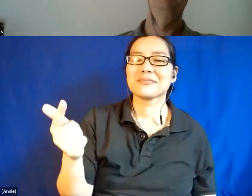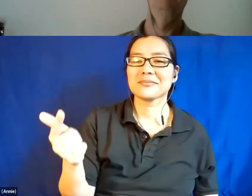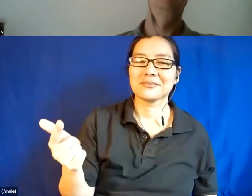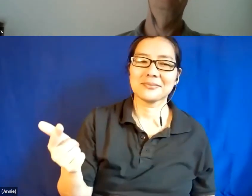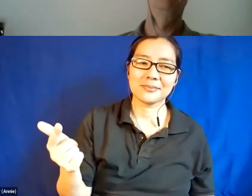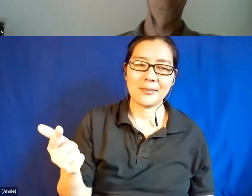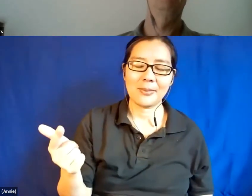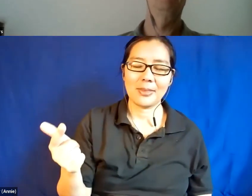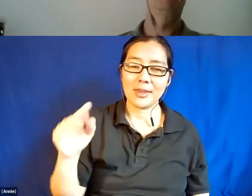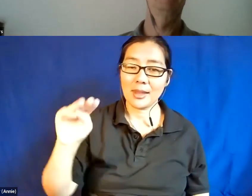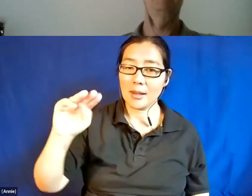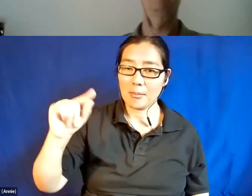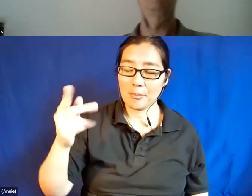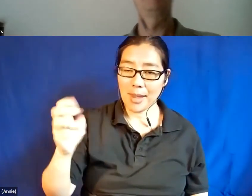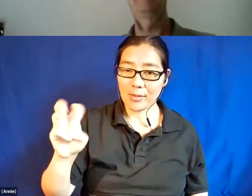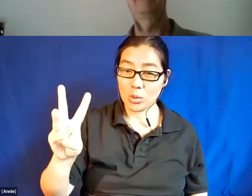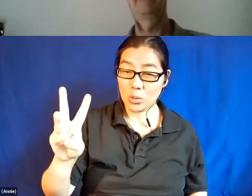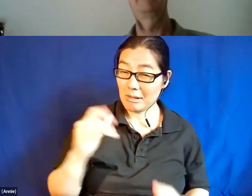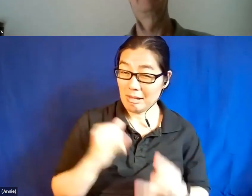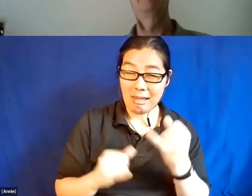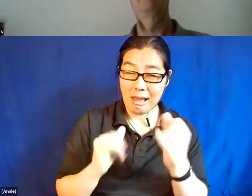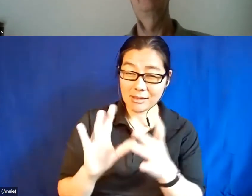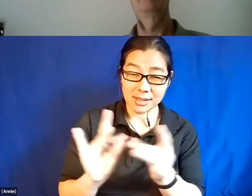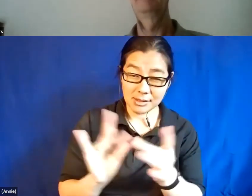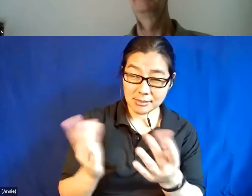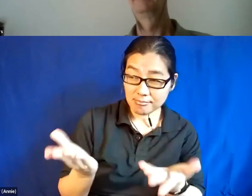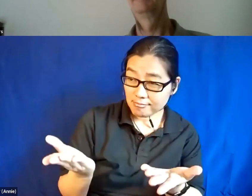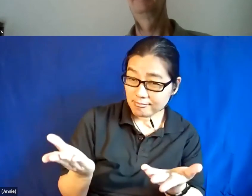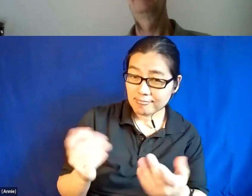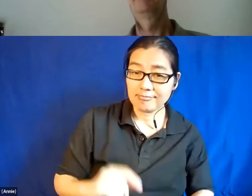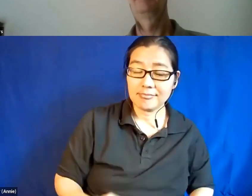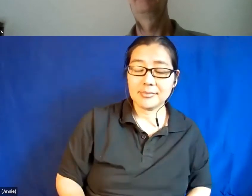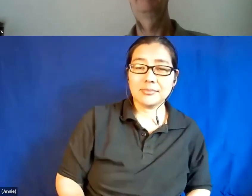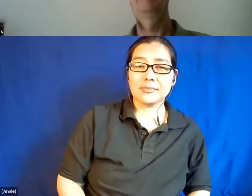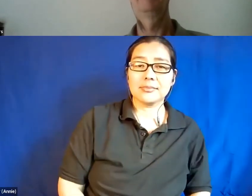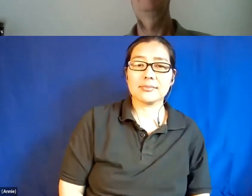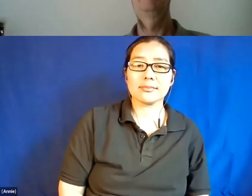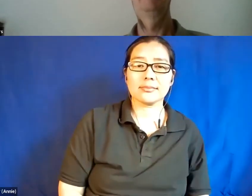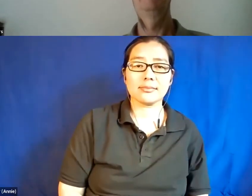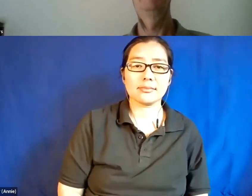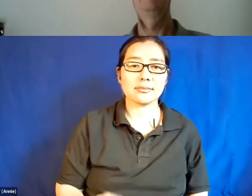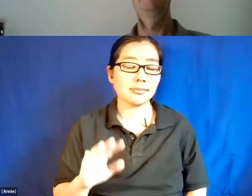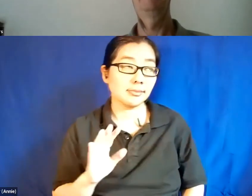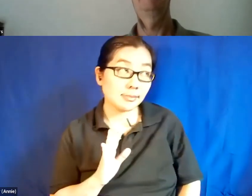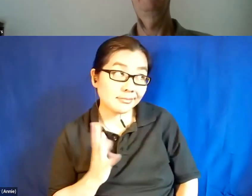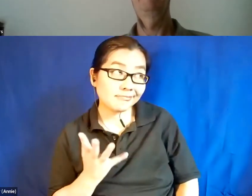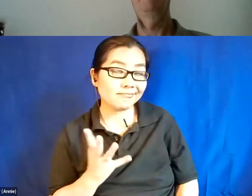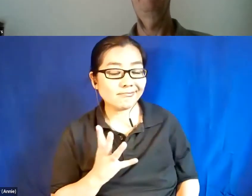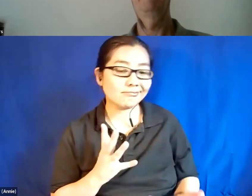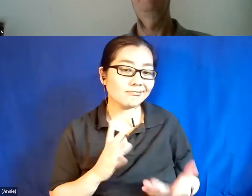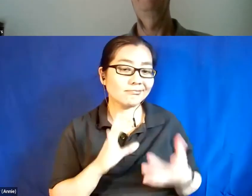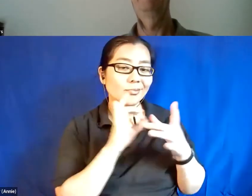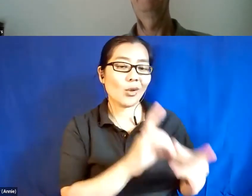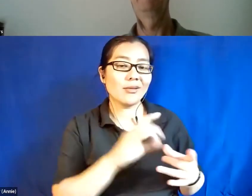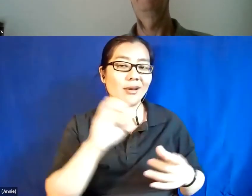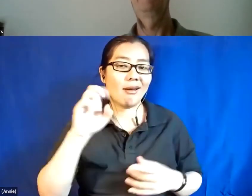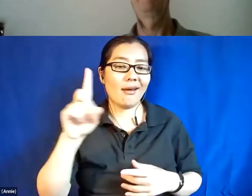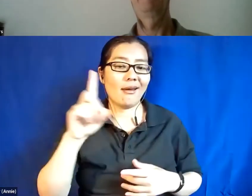Matthew, any closing thoughts? Matthew Shifrin: Kind of going off what Ed said. Thank you so much